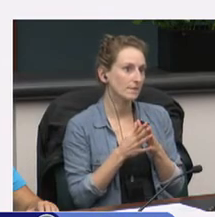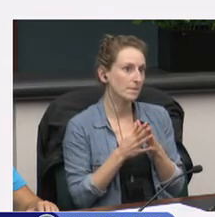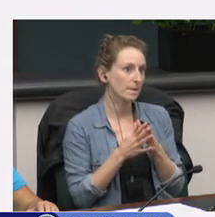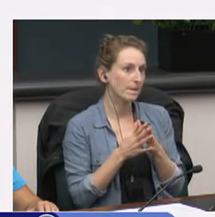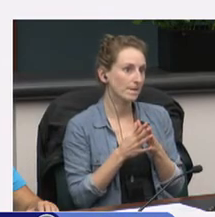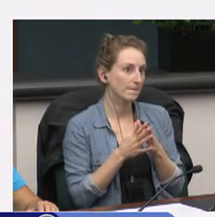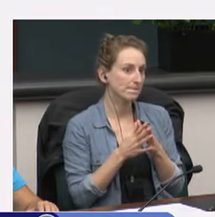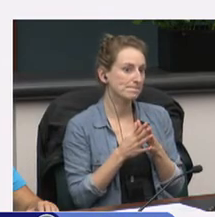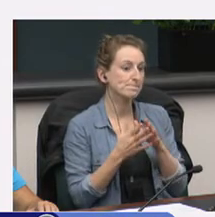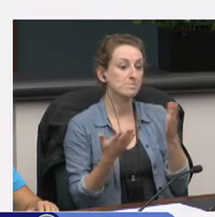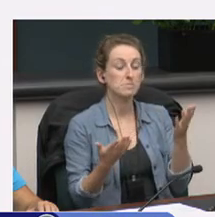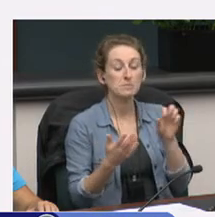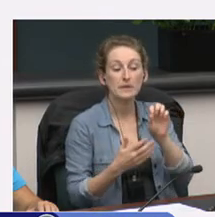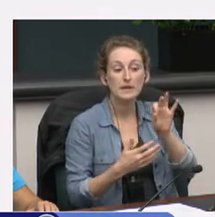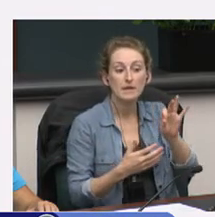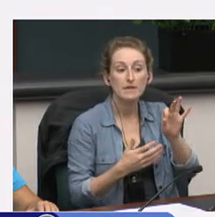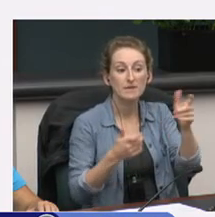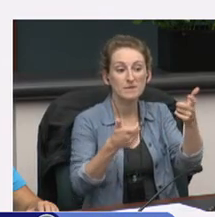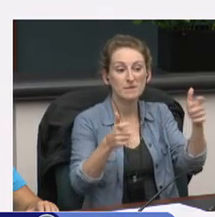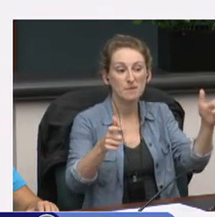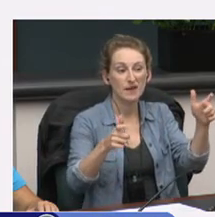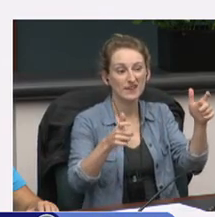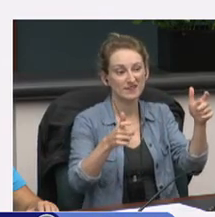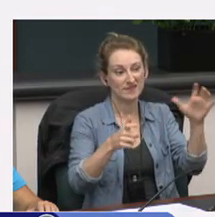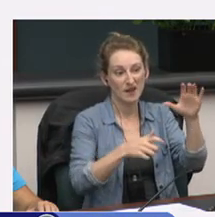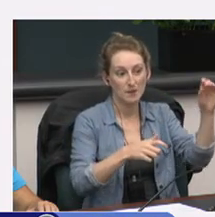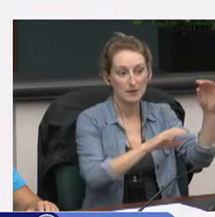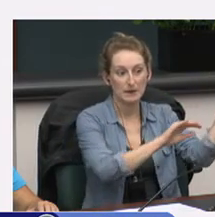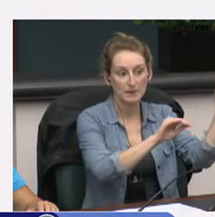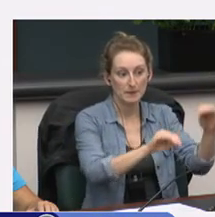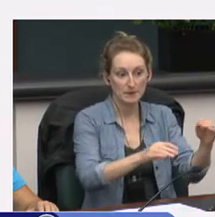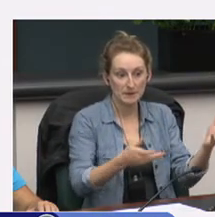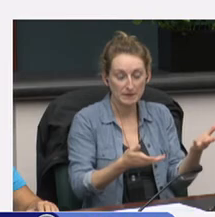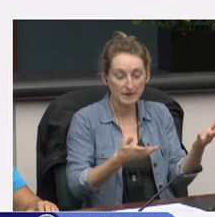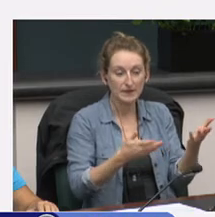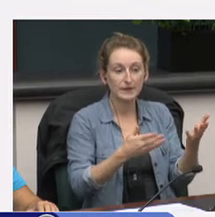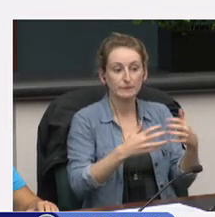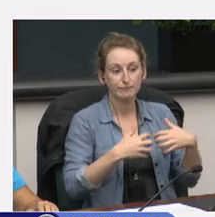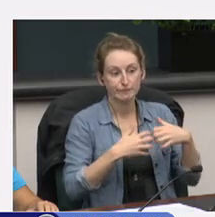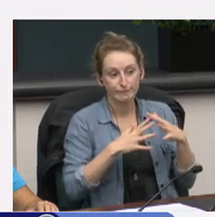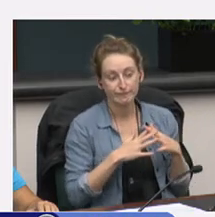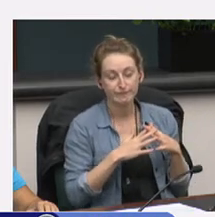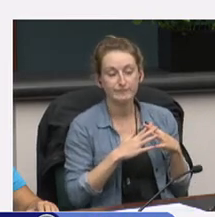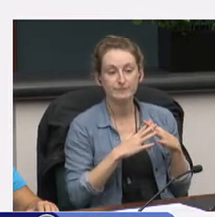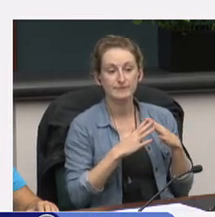employer were to move in town there's a way to help offset the impacts that they